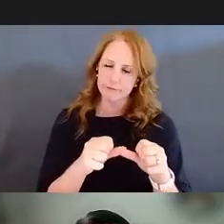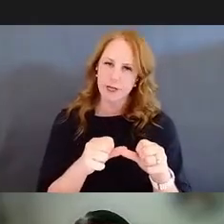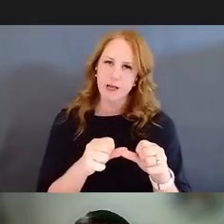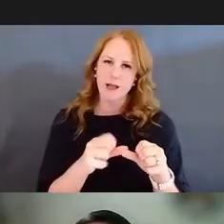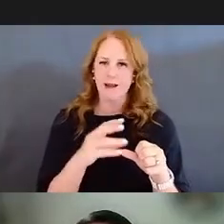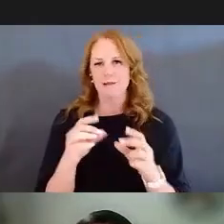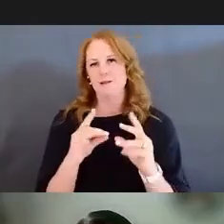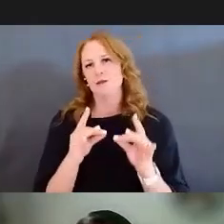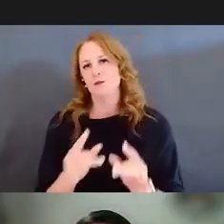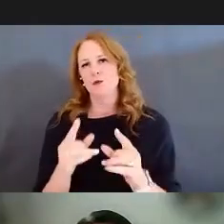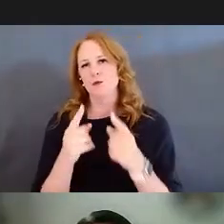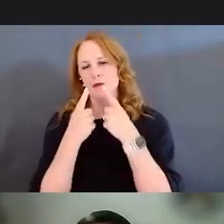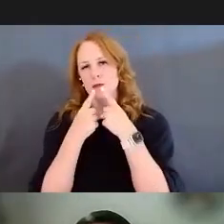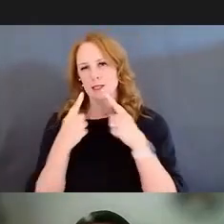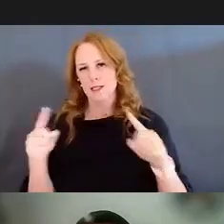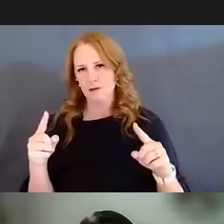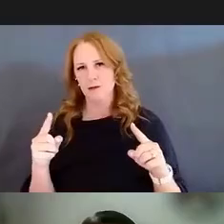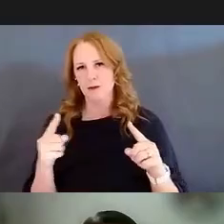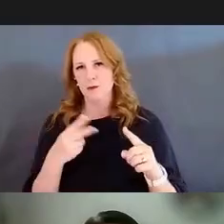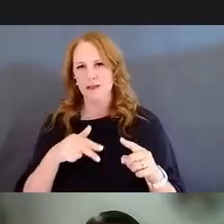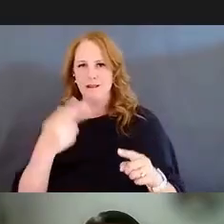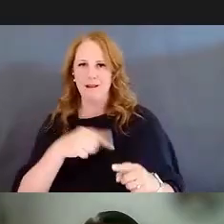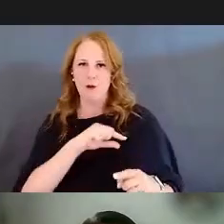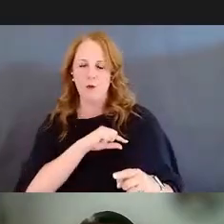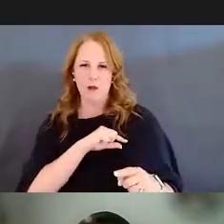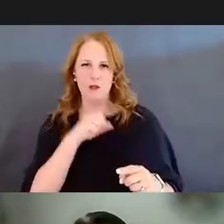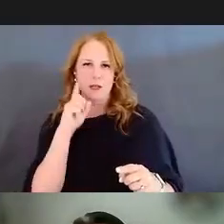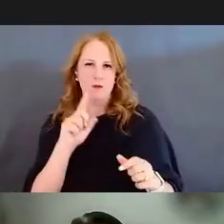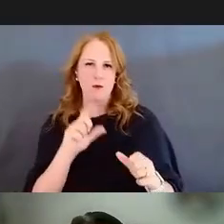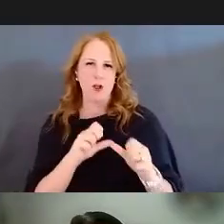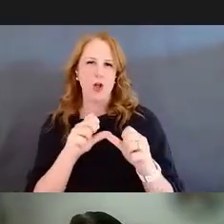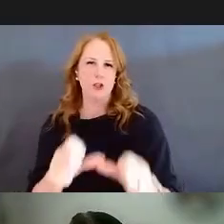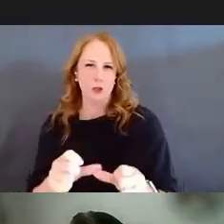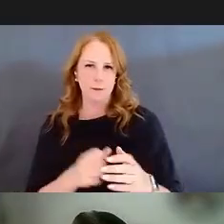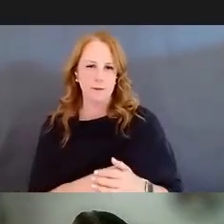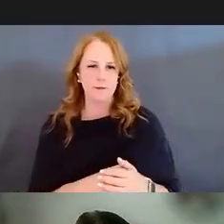successful, quality manner over the long haul. And then this program leadership